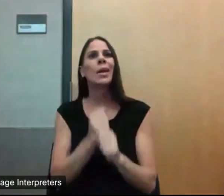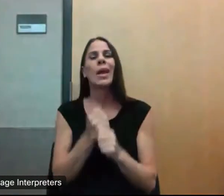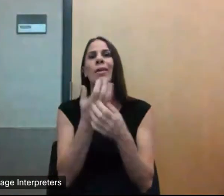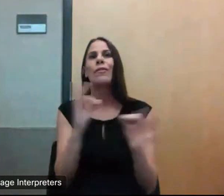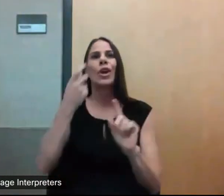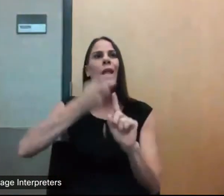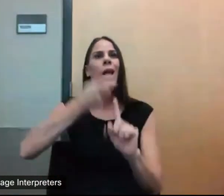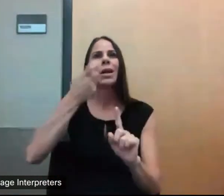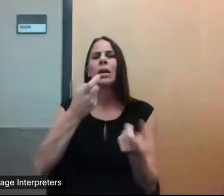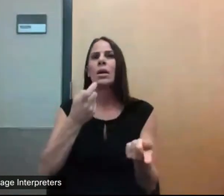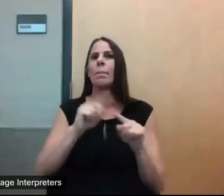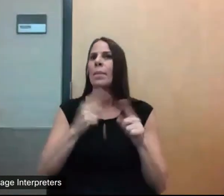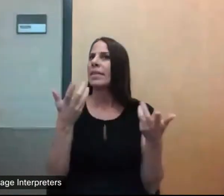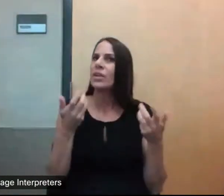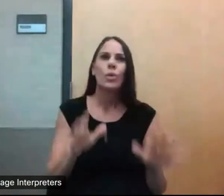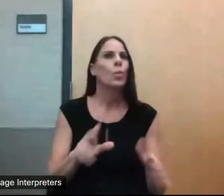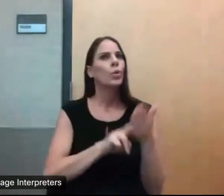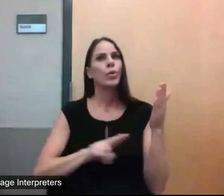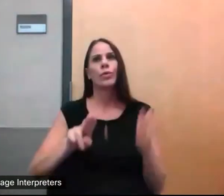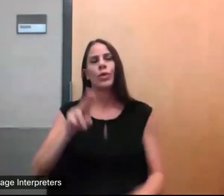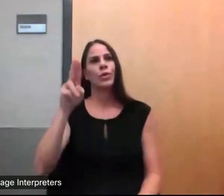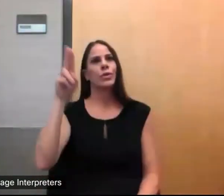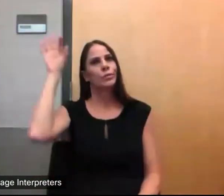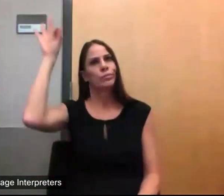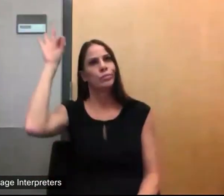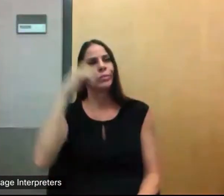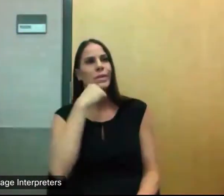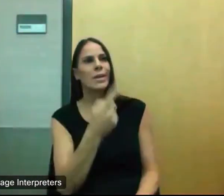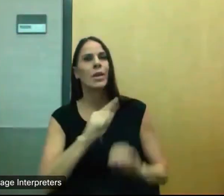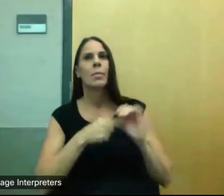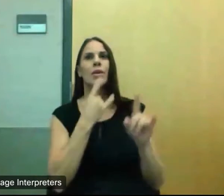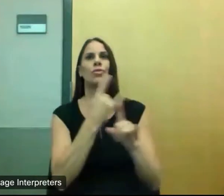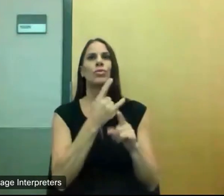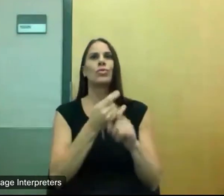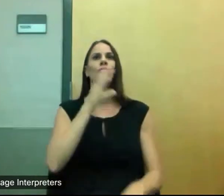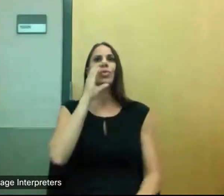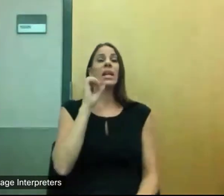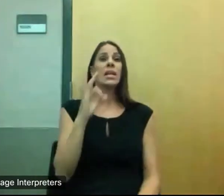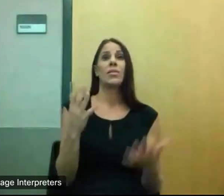Tell them about drinking. And so, like, for everything, so, if they want to do high risk drinking prevention, like, they'll work with other part, like like,